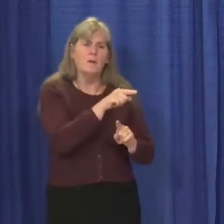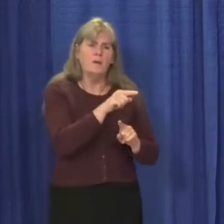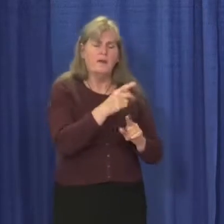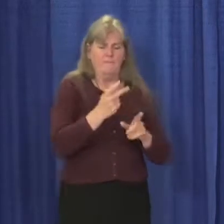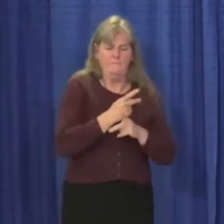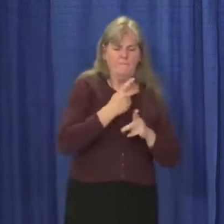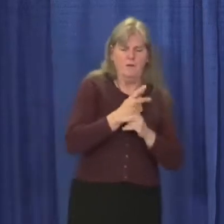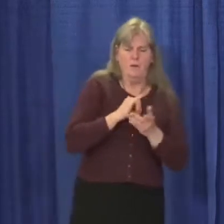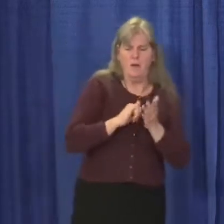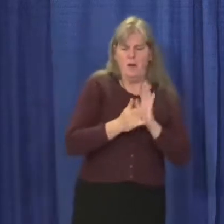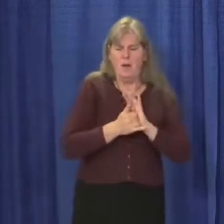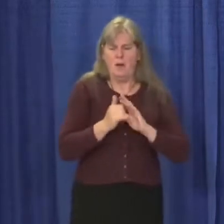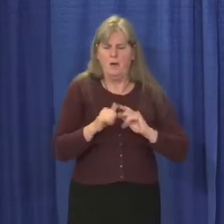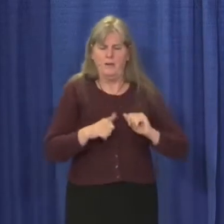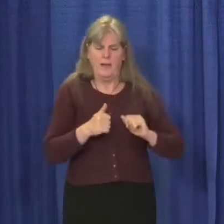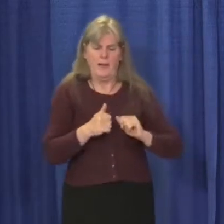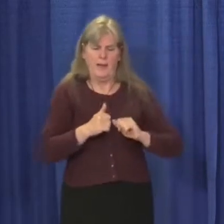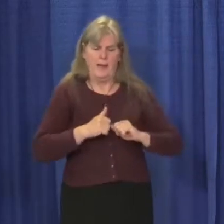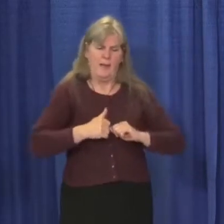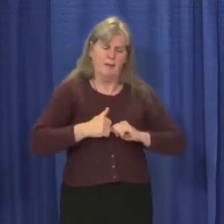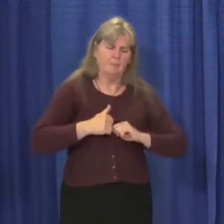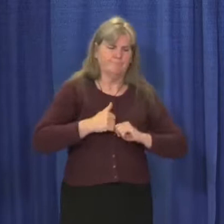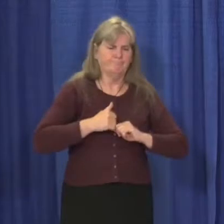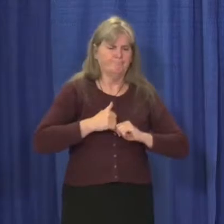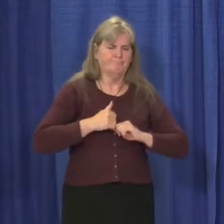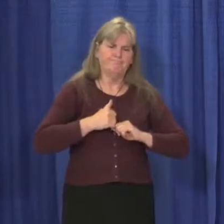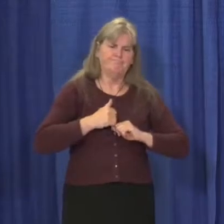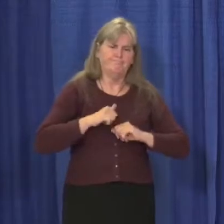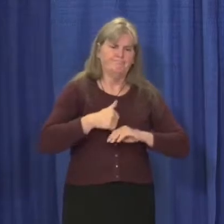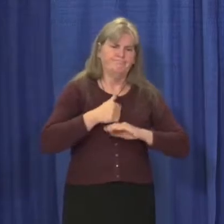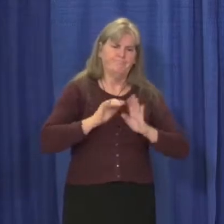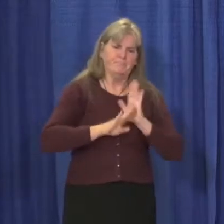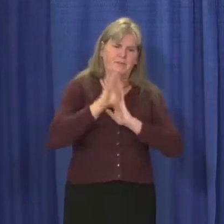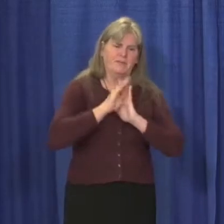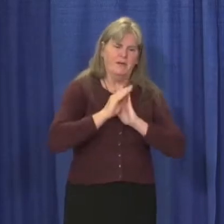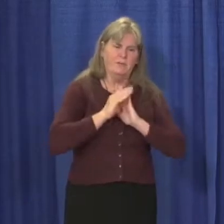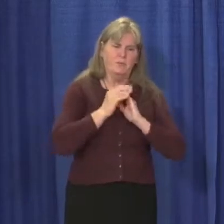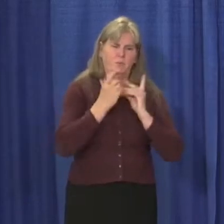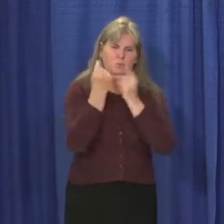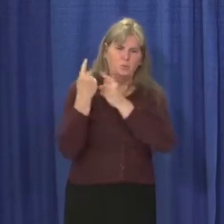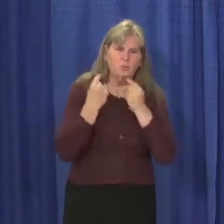way of handling communicable diseases with the additional